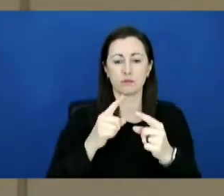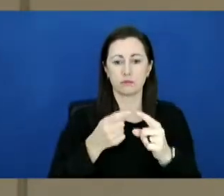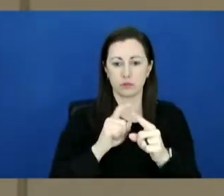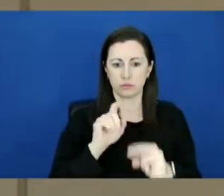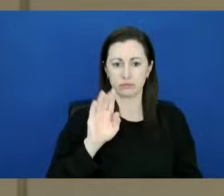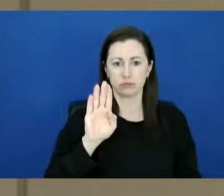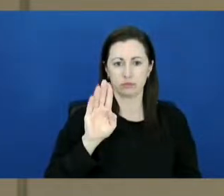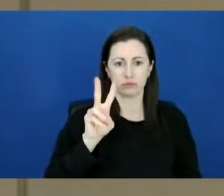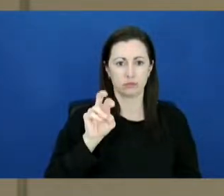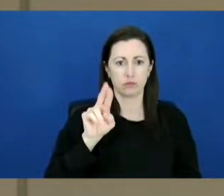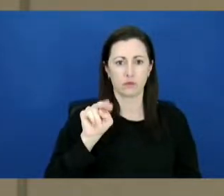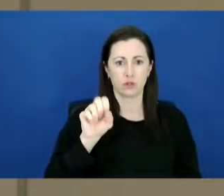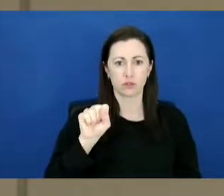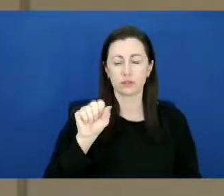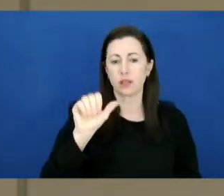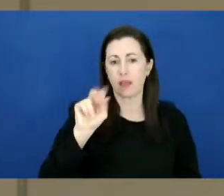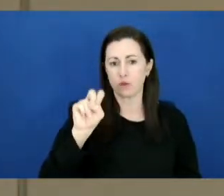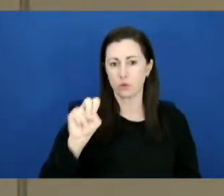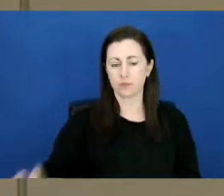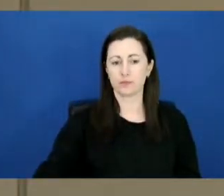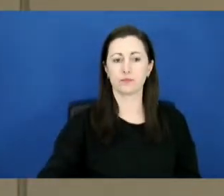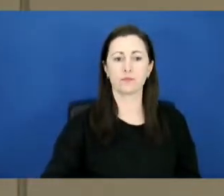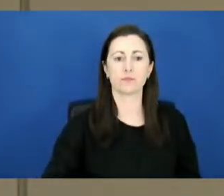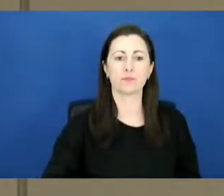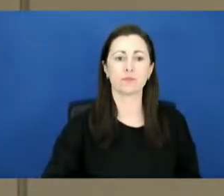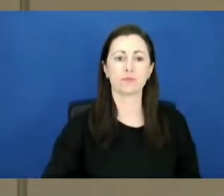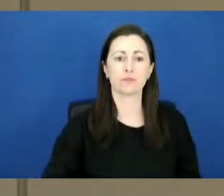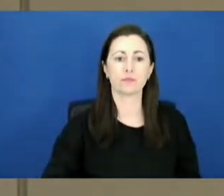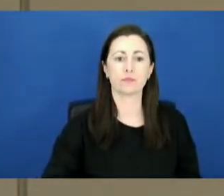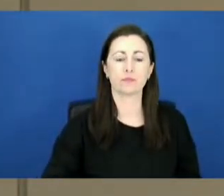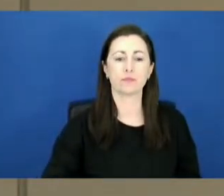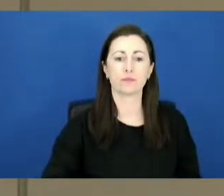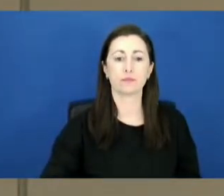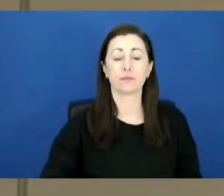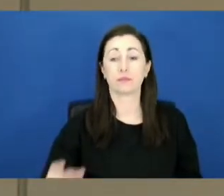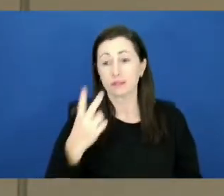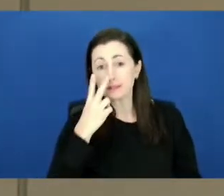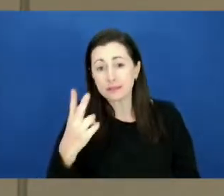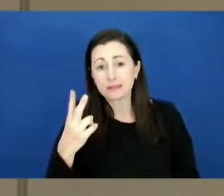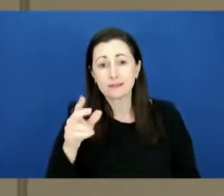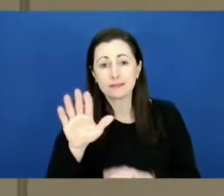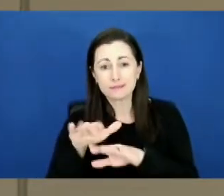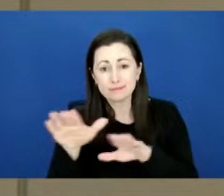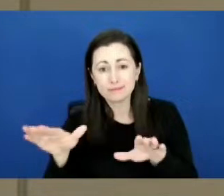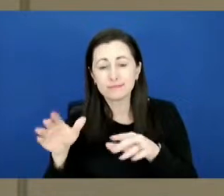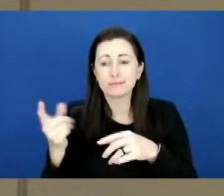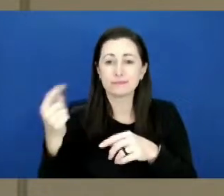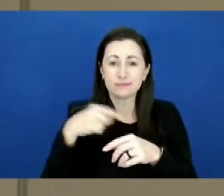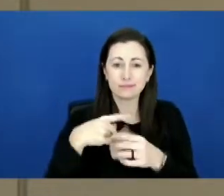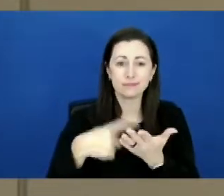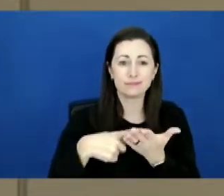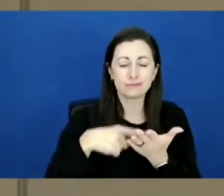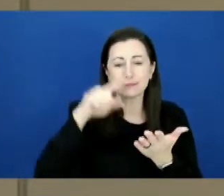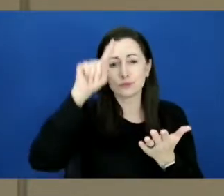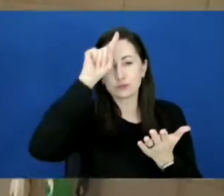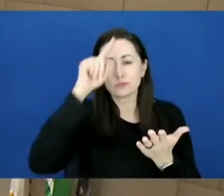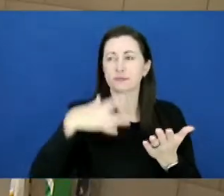RENT HOMES RIGHT ACROSS FROM